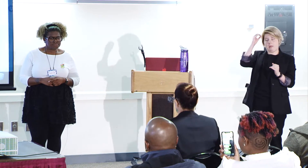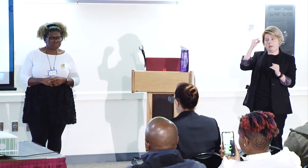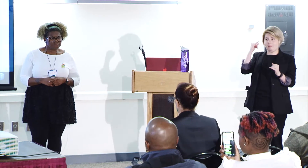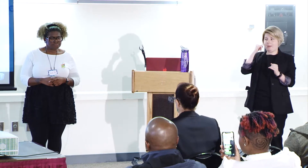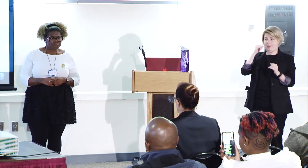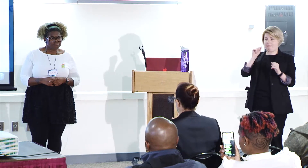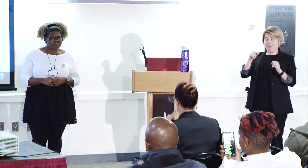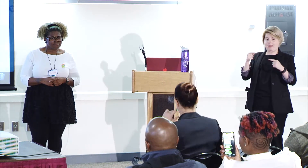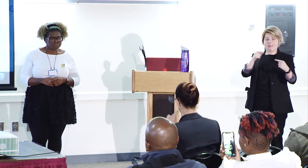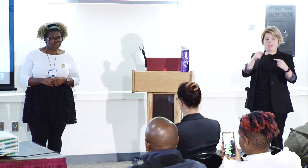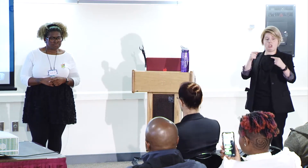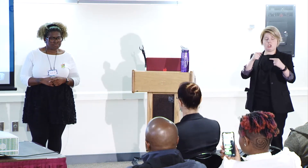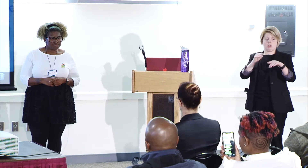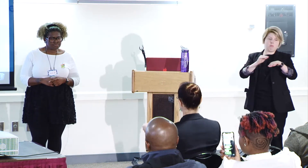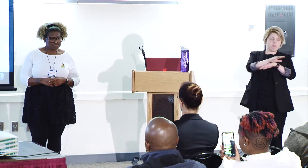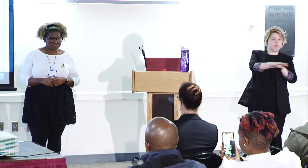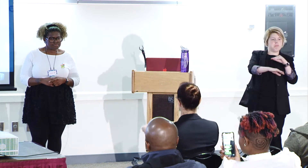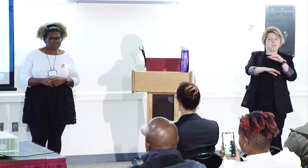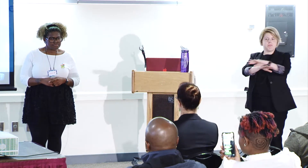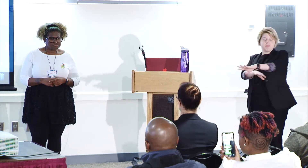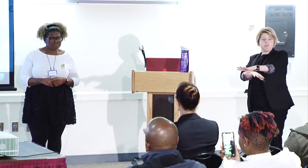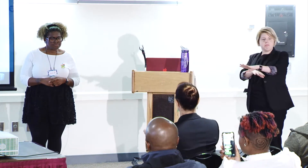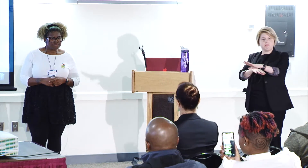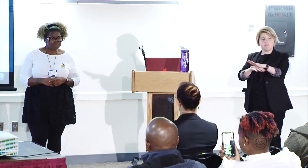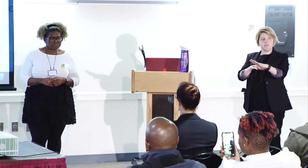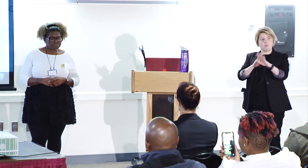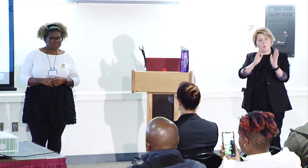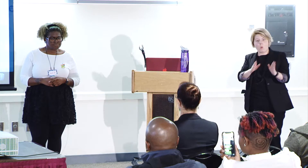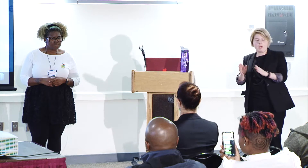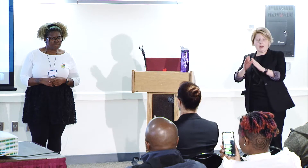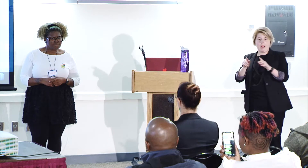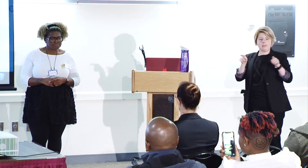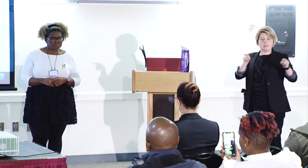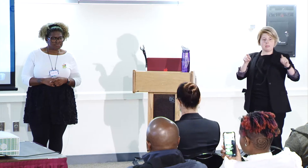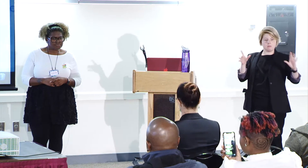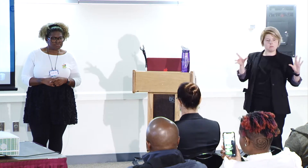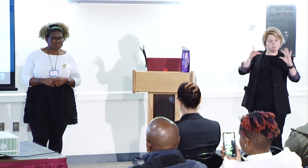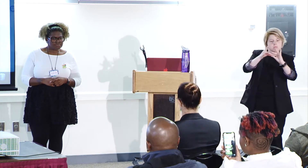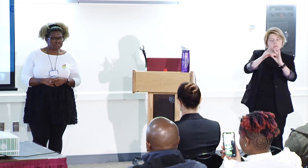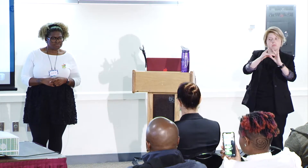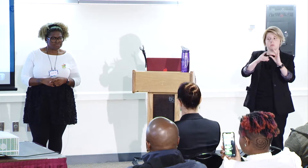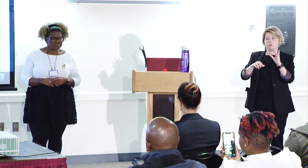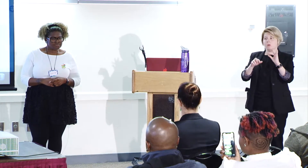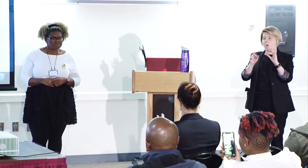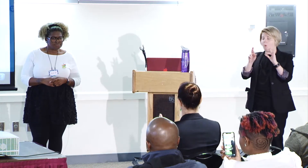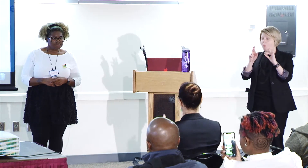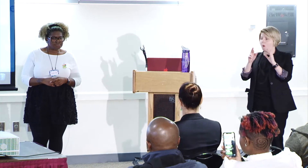carries over into organizing between spaces that are very specifically about disability